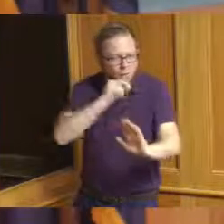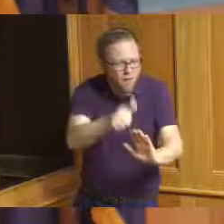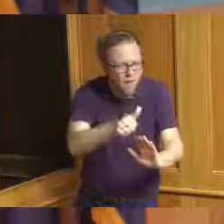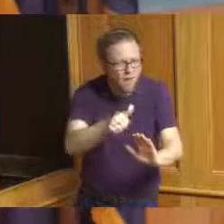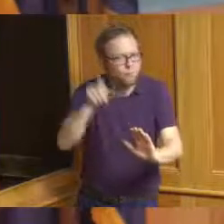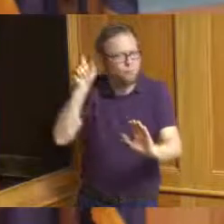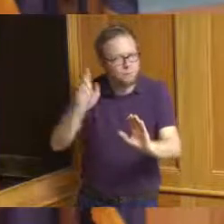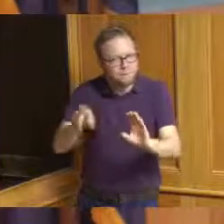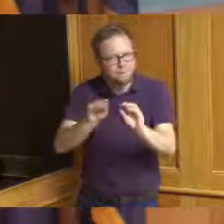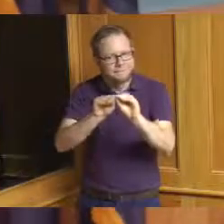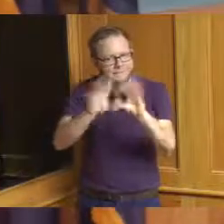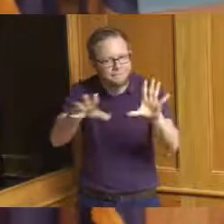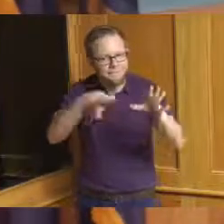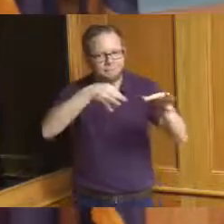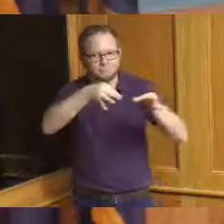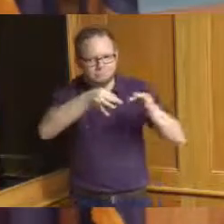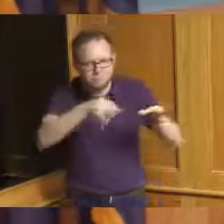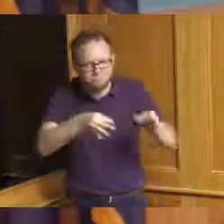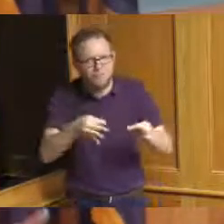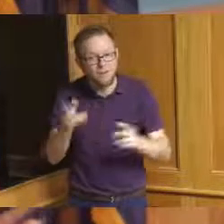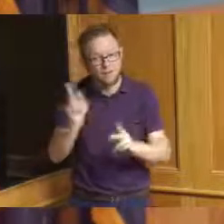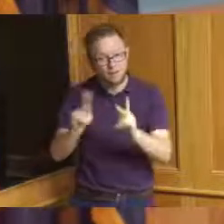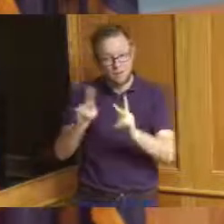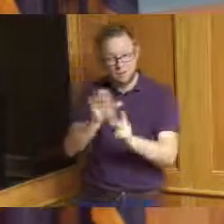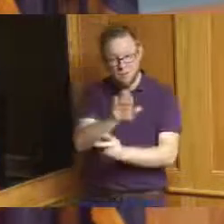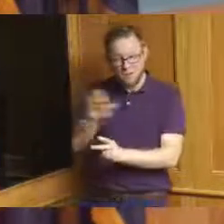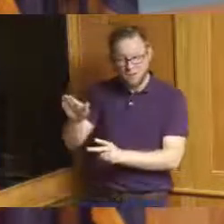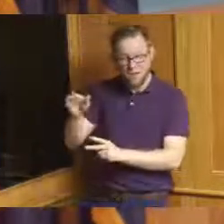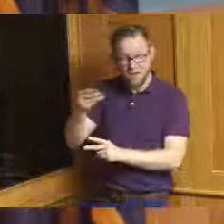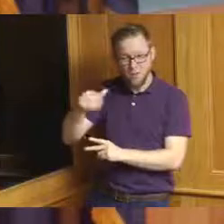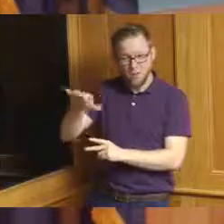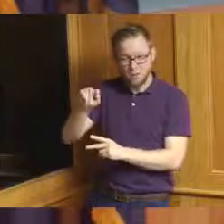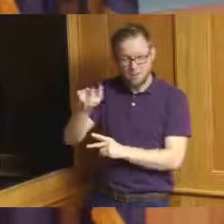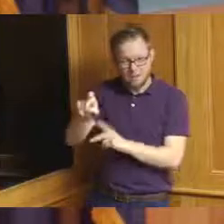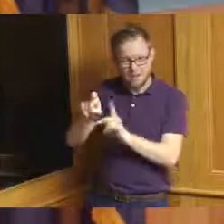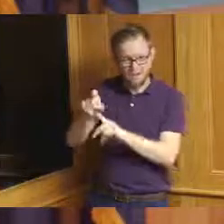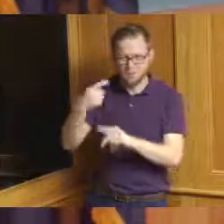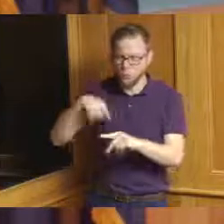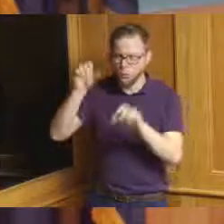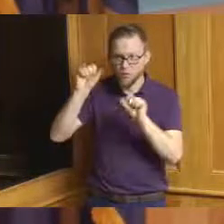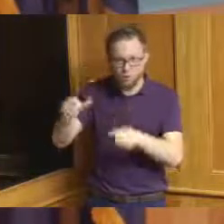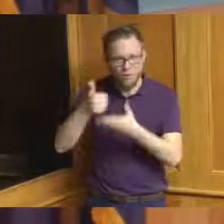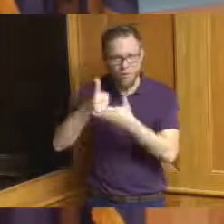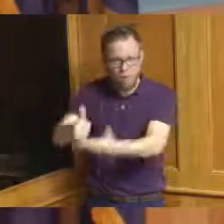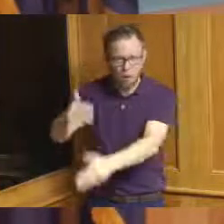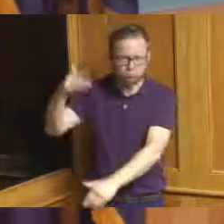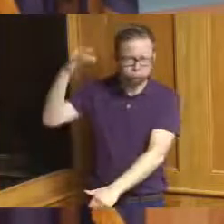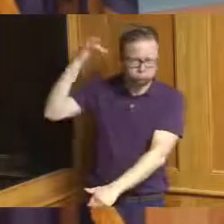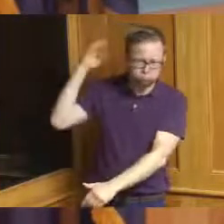we could have had people's property taxes being helped back in may when i introduced the motion